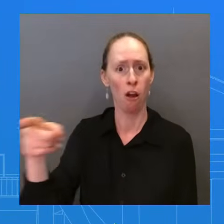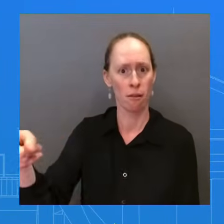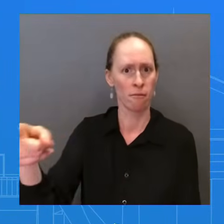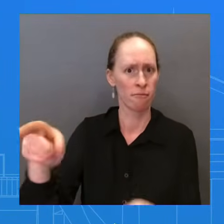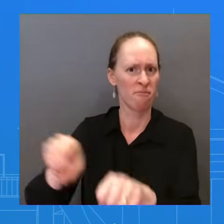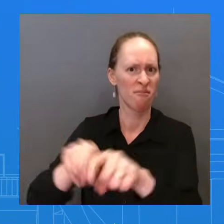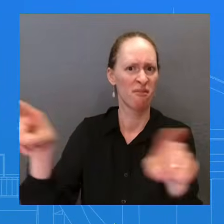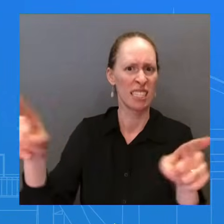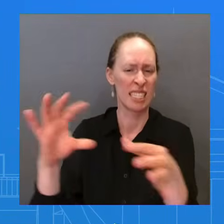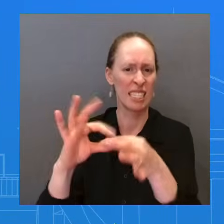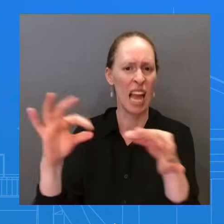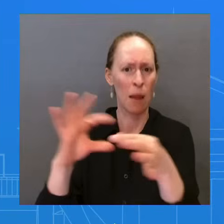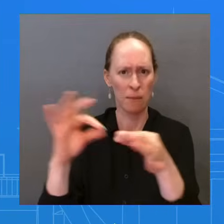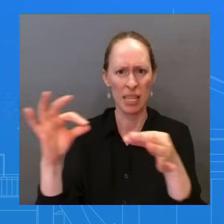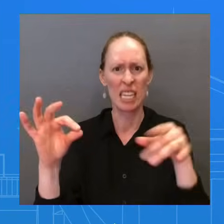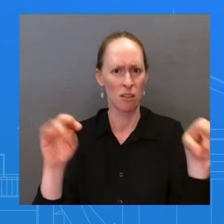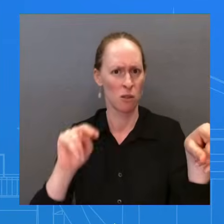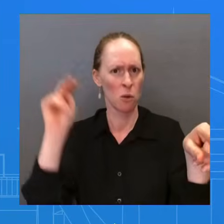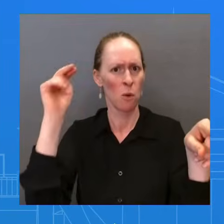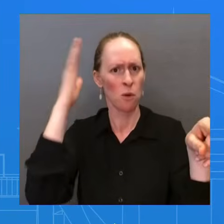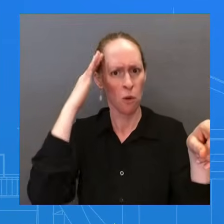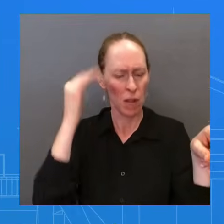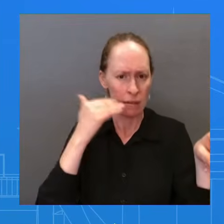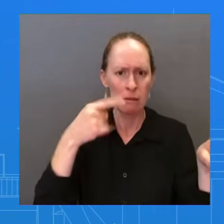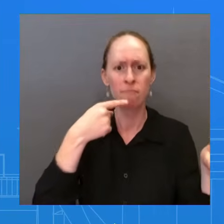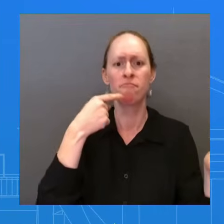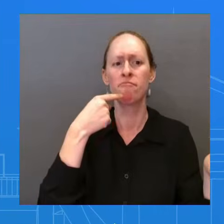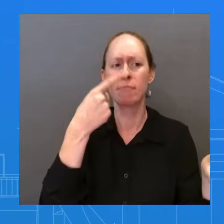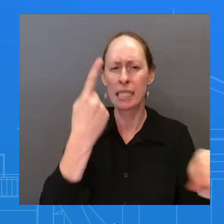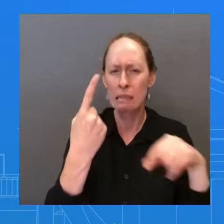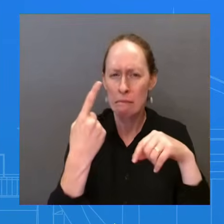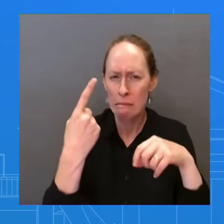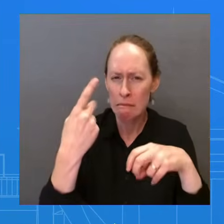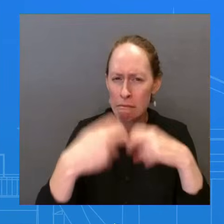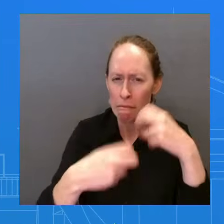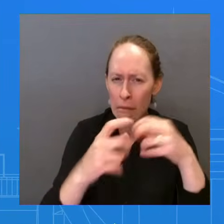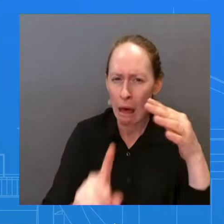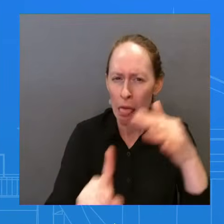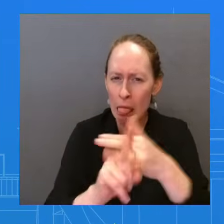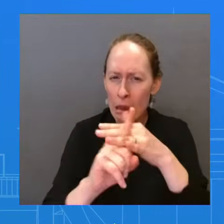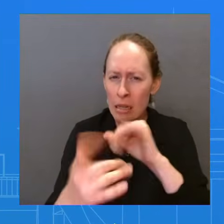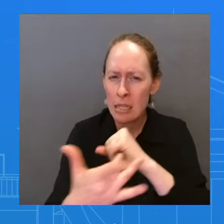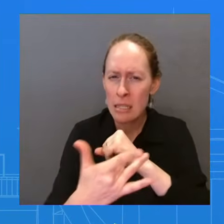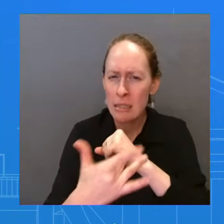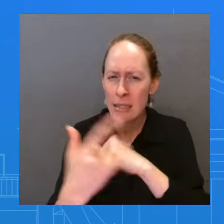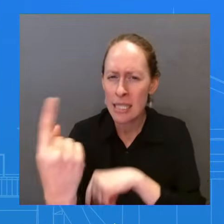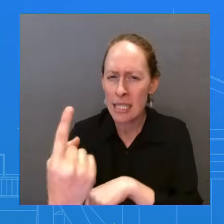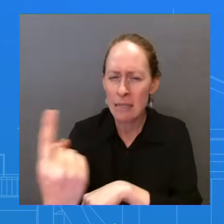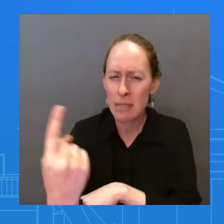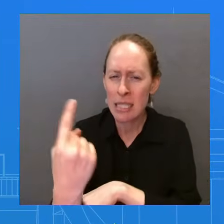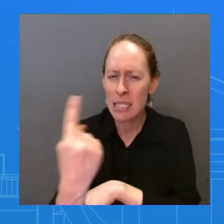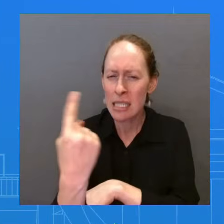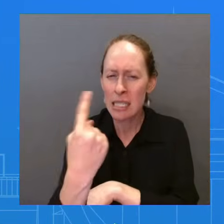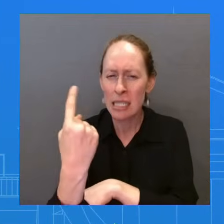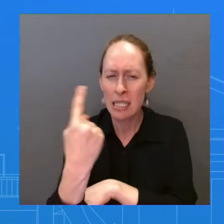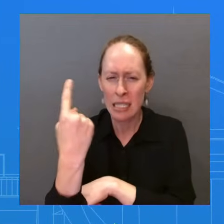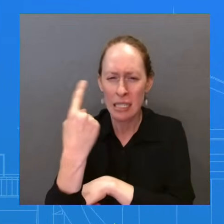technical problems with the second booster or something like that. I don't know. We know it failed.